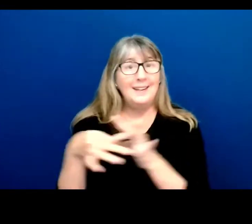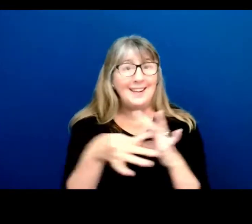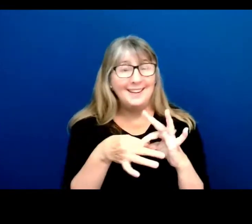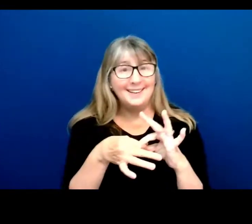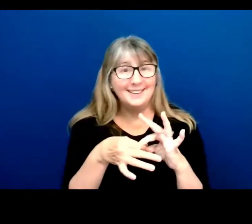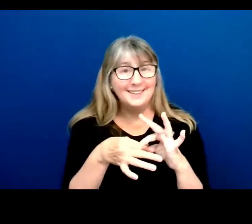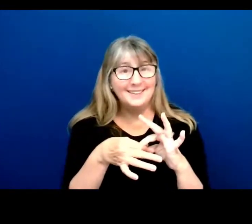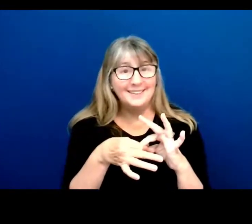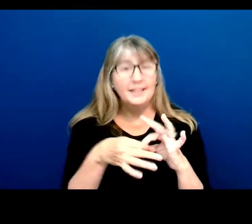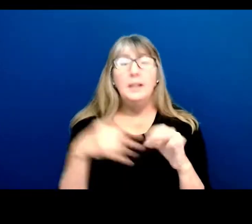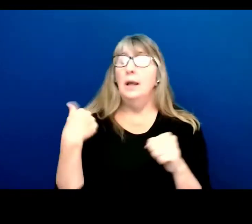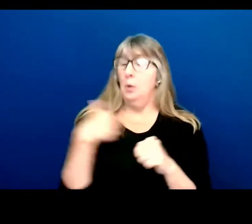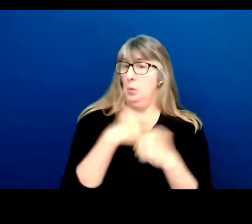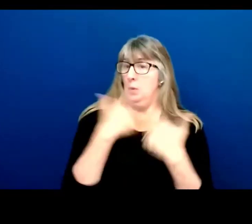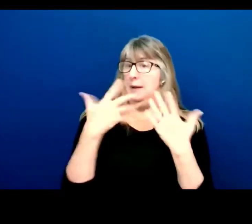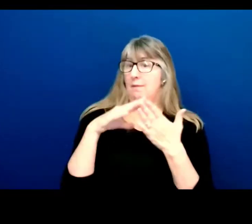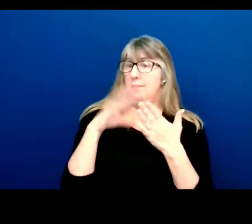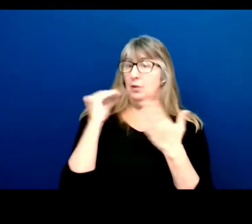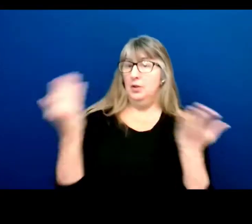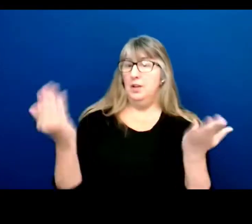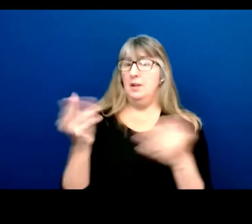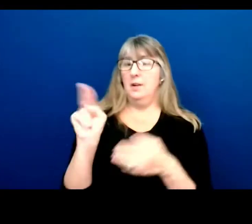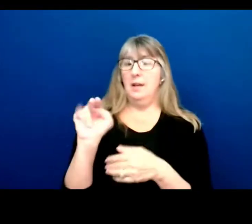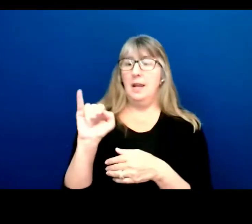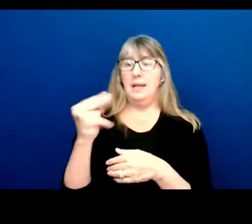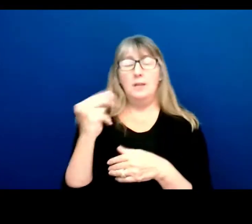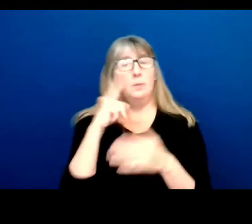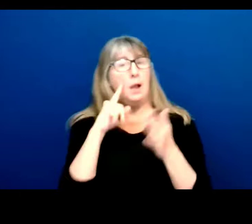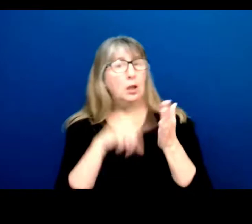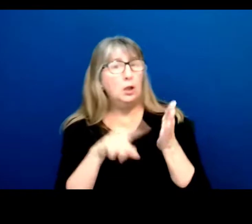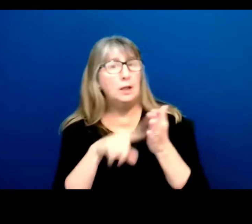And we have learned, at NIH, that by looking at FCOI reports,